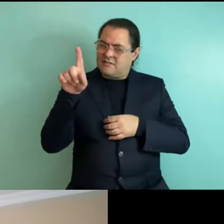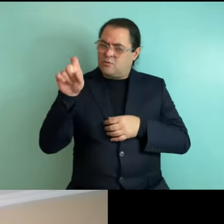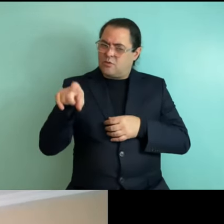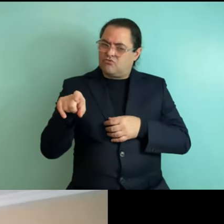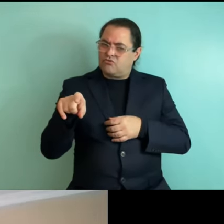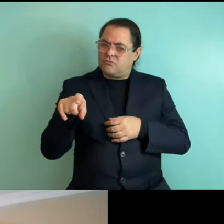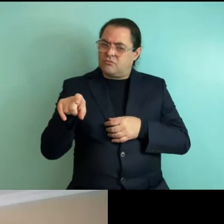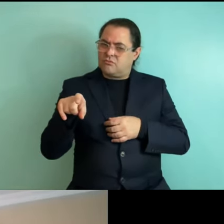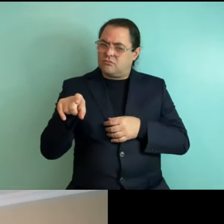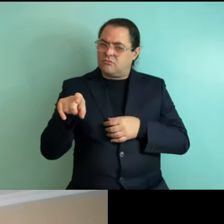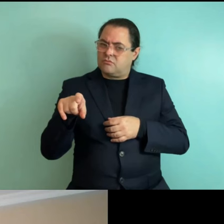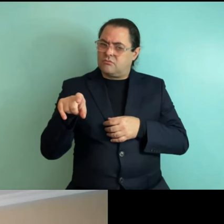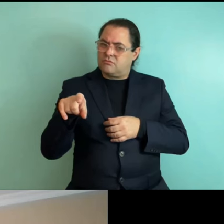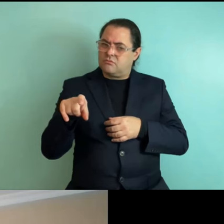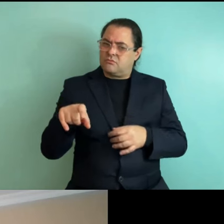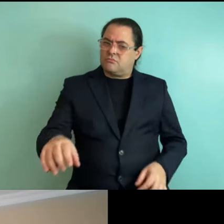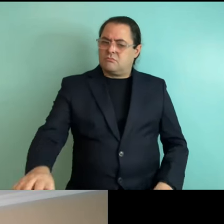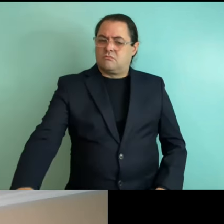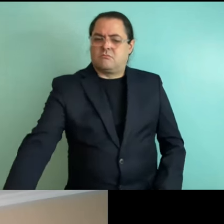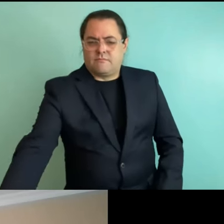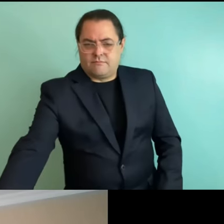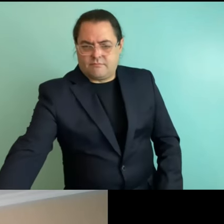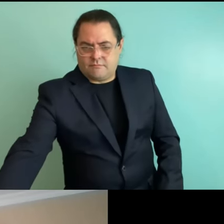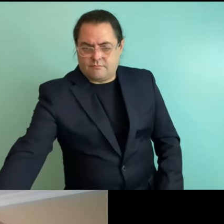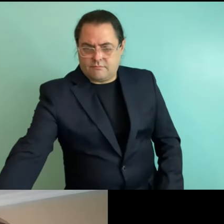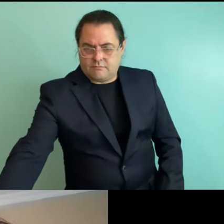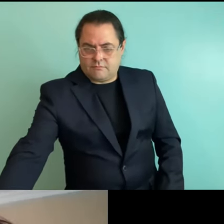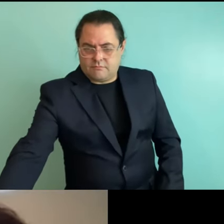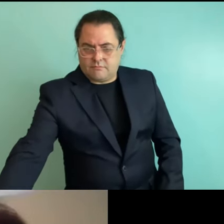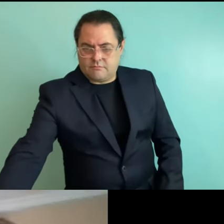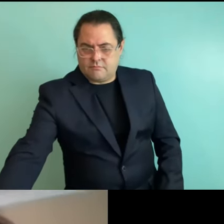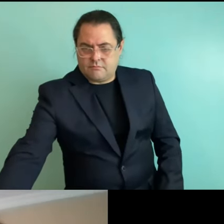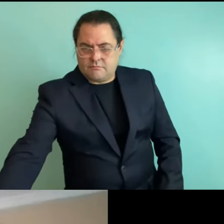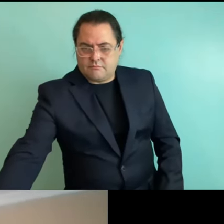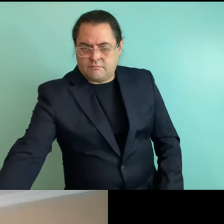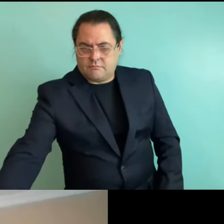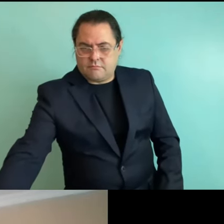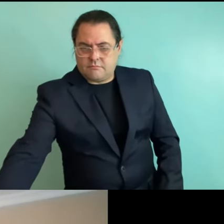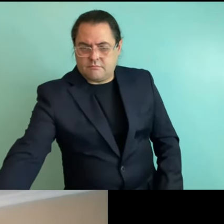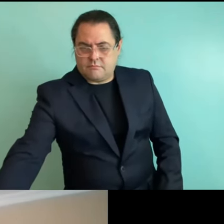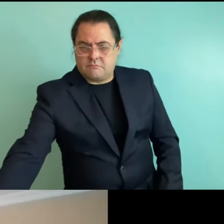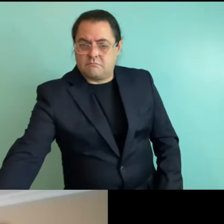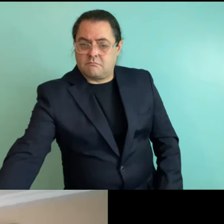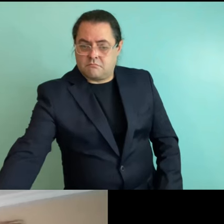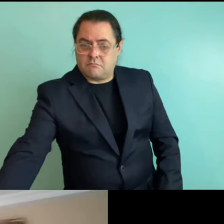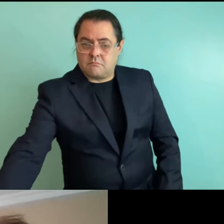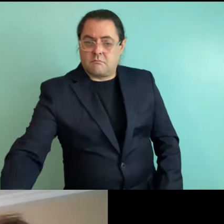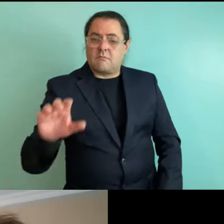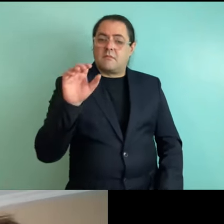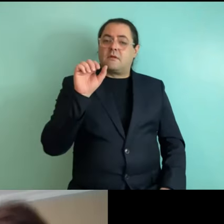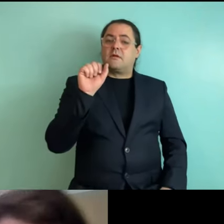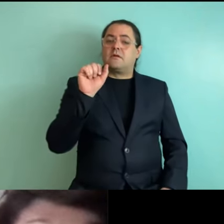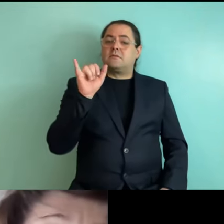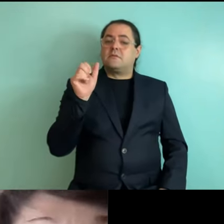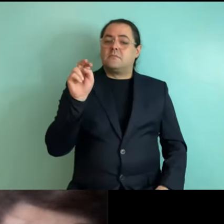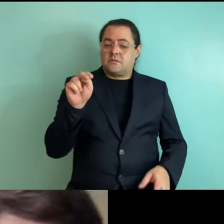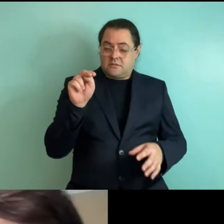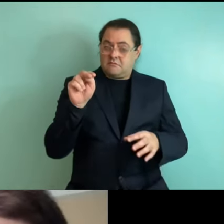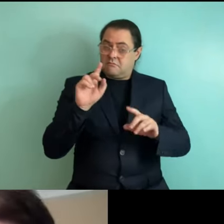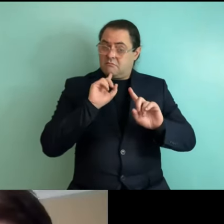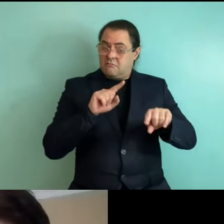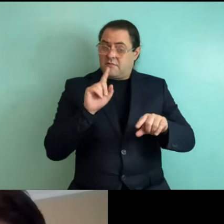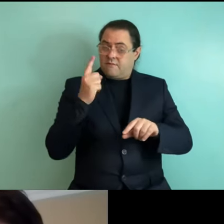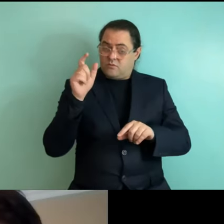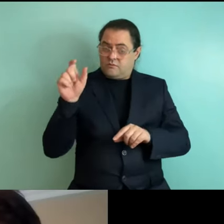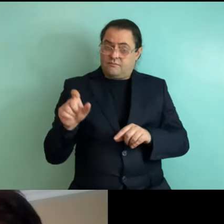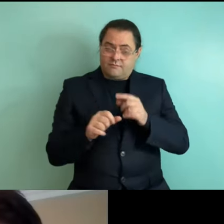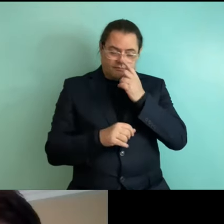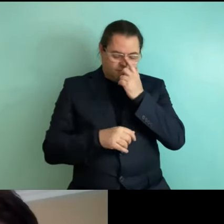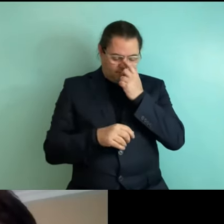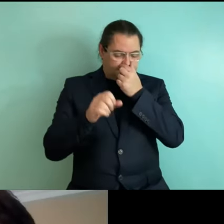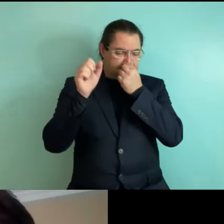11:14:25 epithet demanded a Covina madam see Mo Mo Mo the new set the question for me.